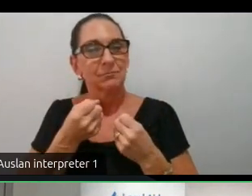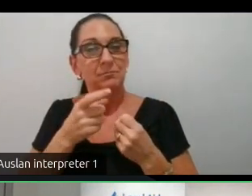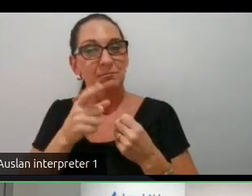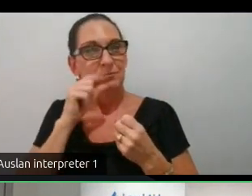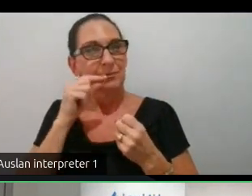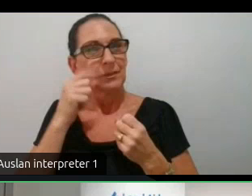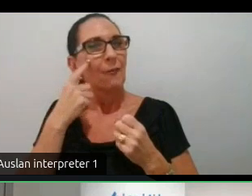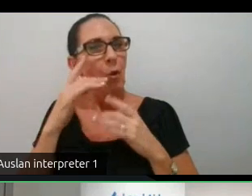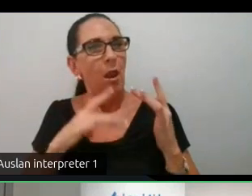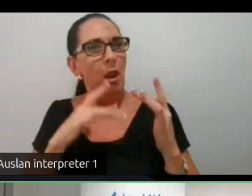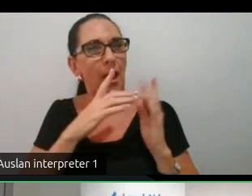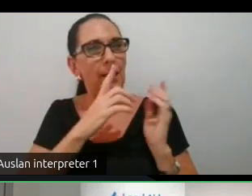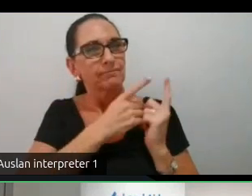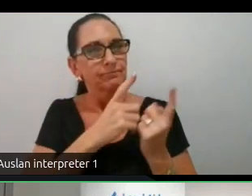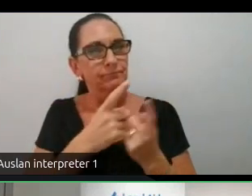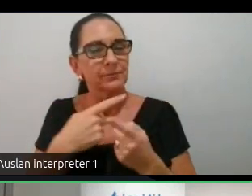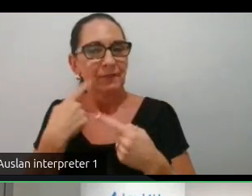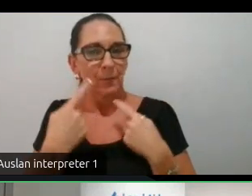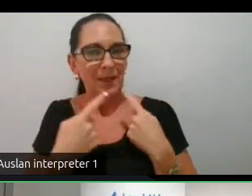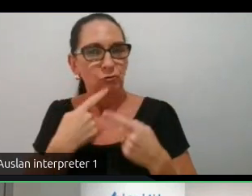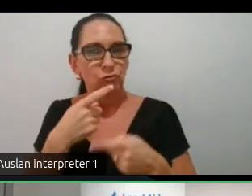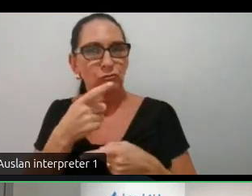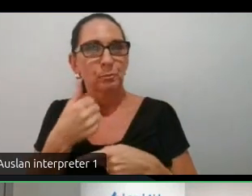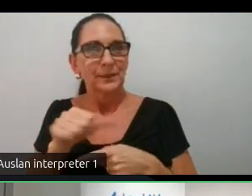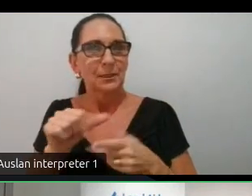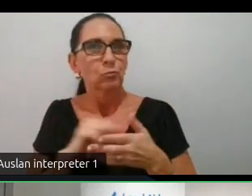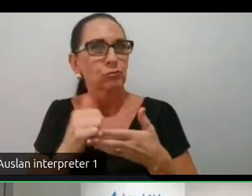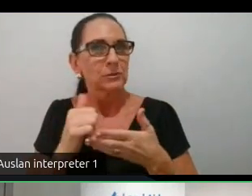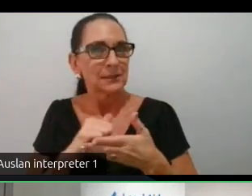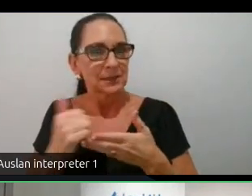please get online, have a look at the range of information that can be printed and viewed there,